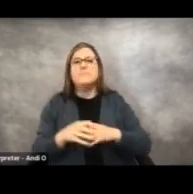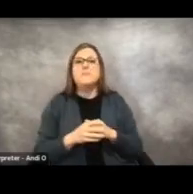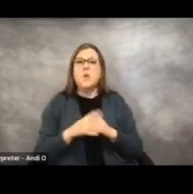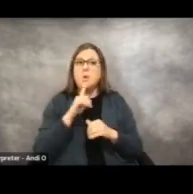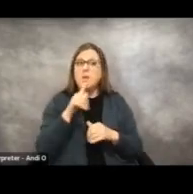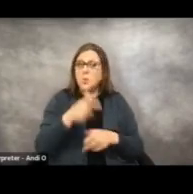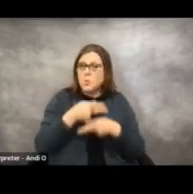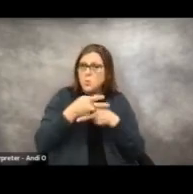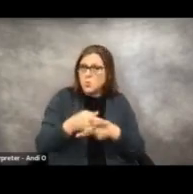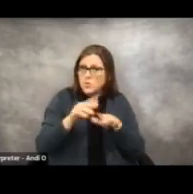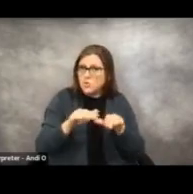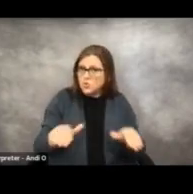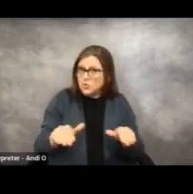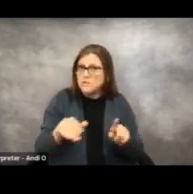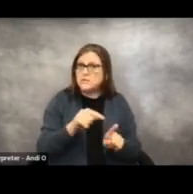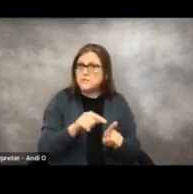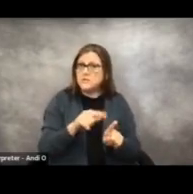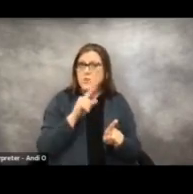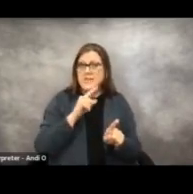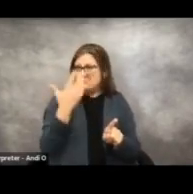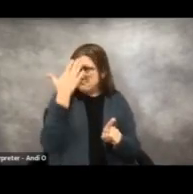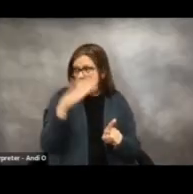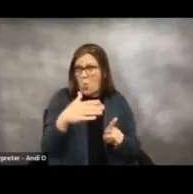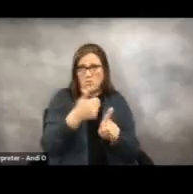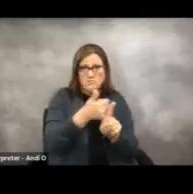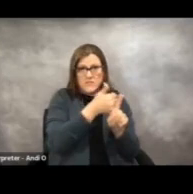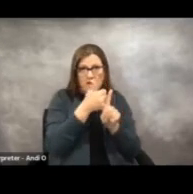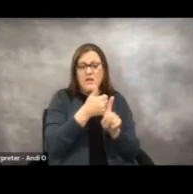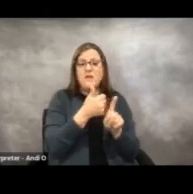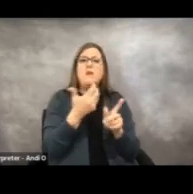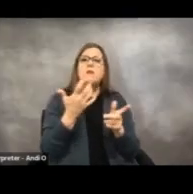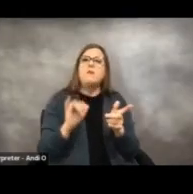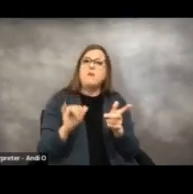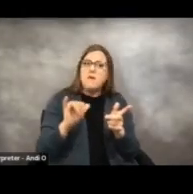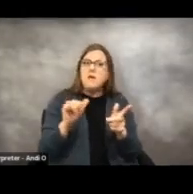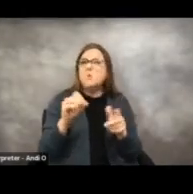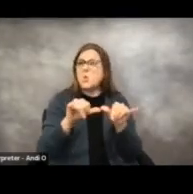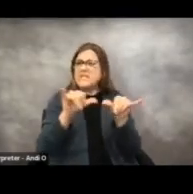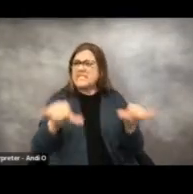generally are not aware of this fact. And because of that, the system really is not set up to